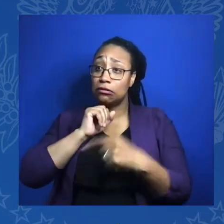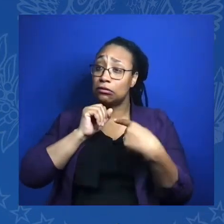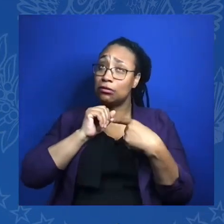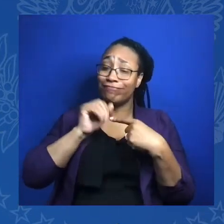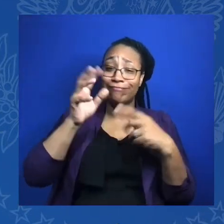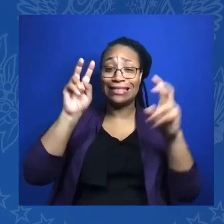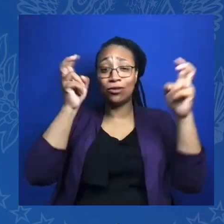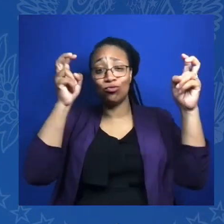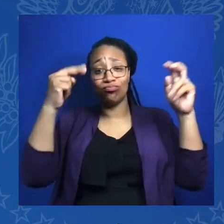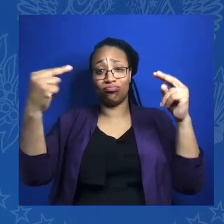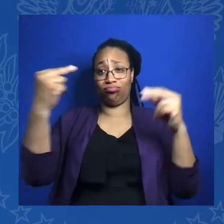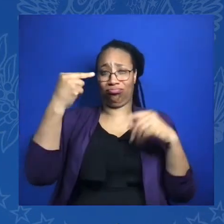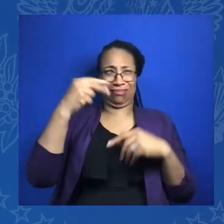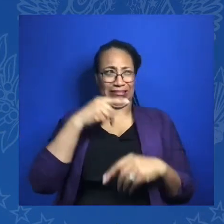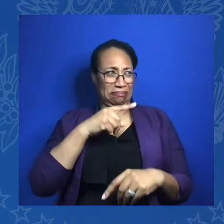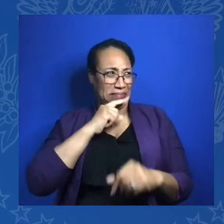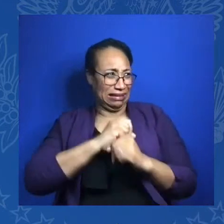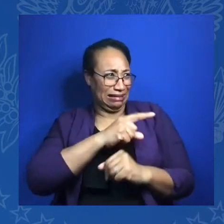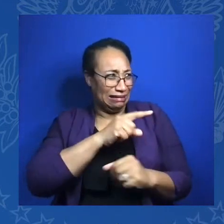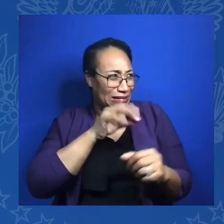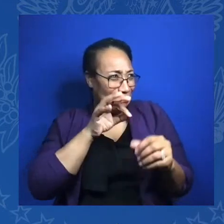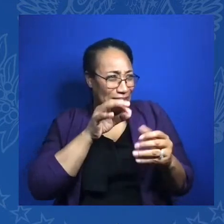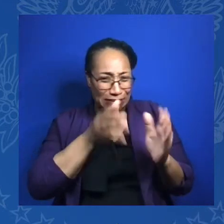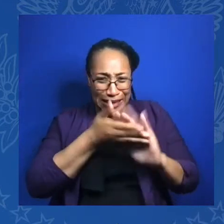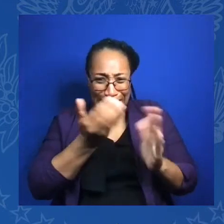And everyone -- by "everyone" I mean the New York Times.